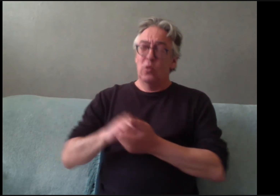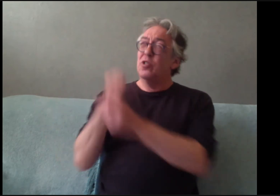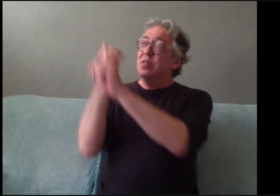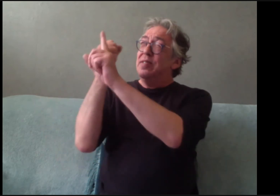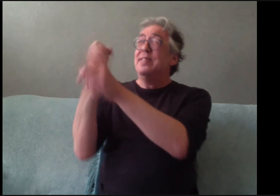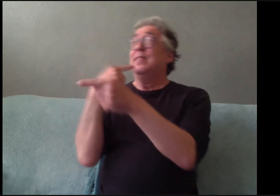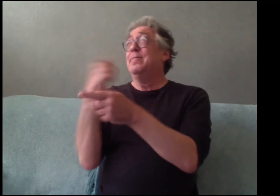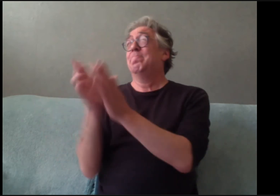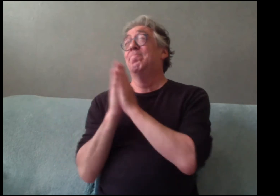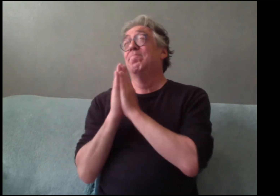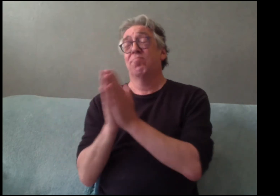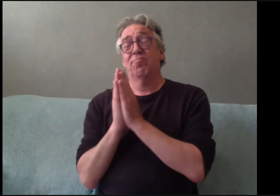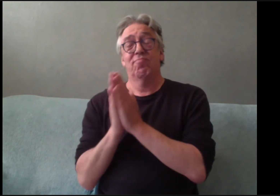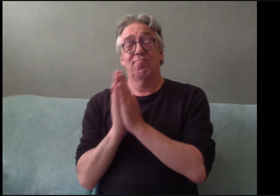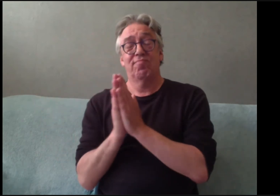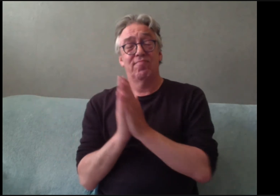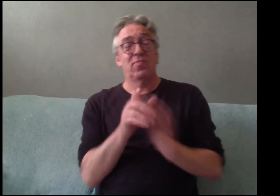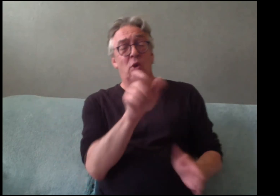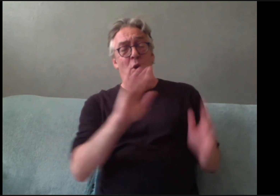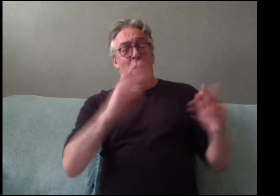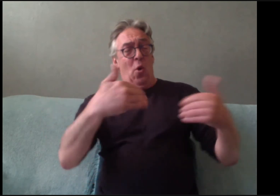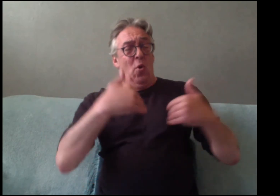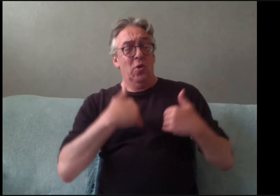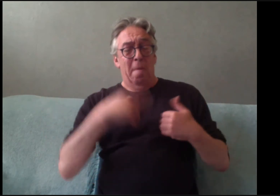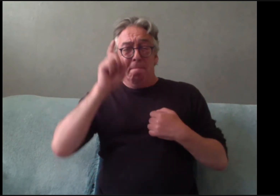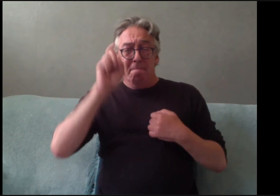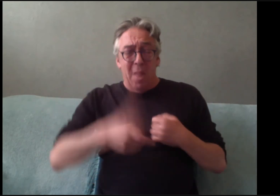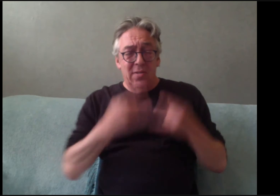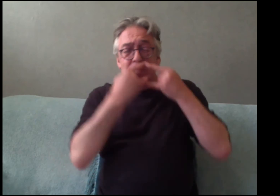because it's also a matter of sensory difficulties